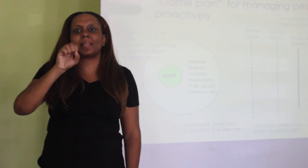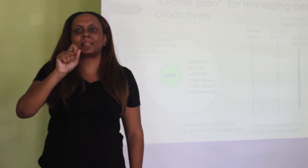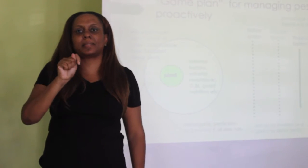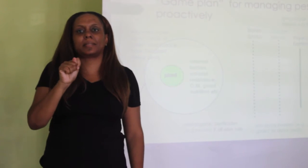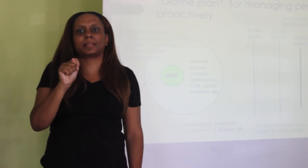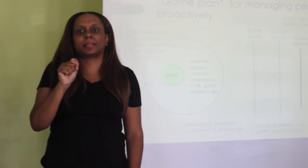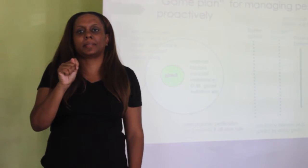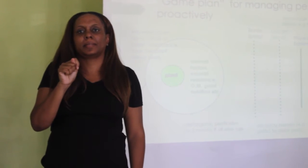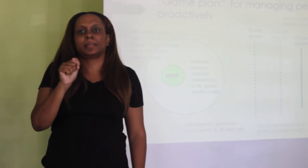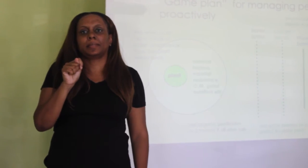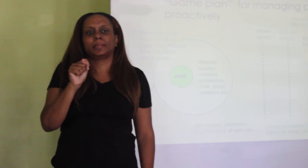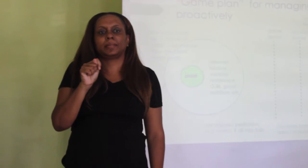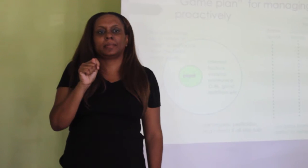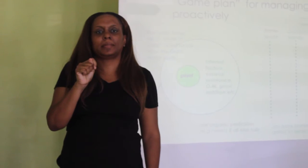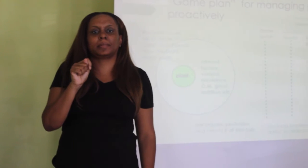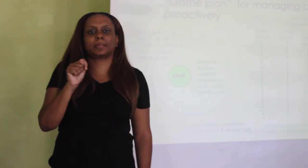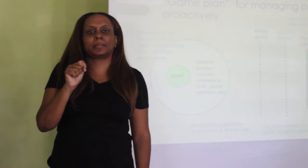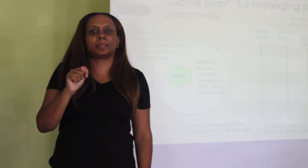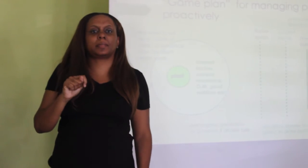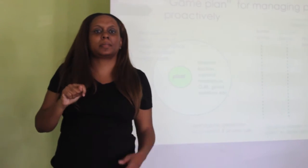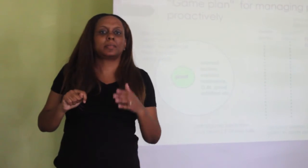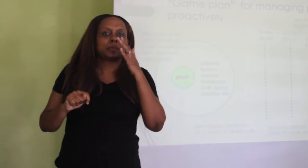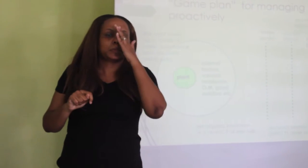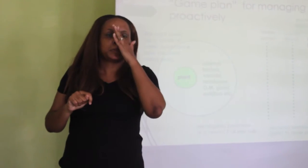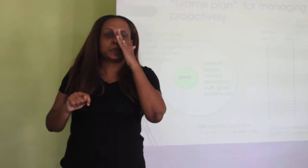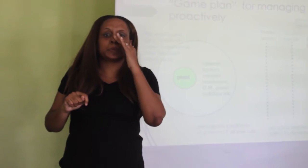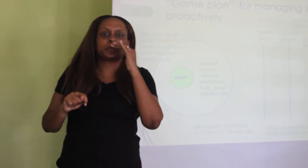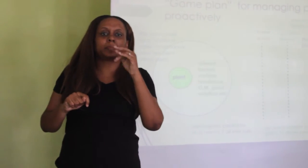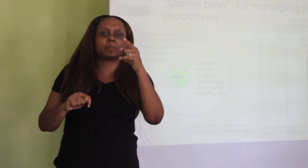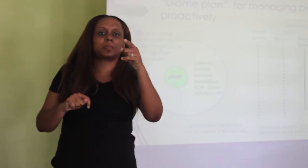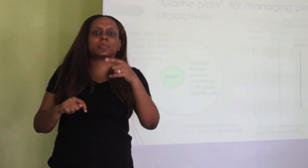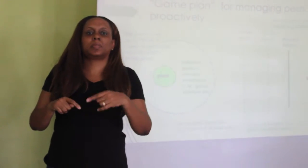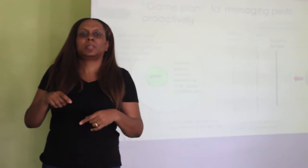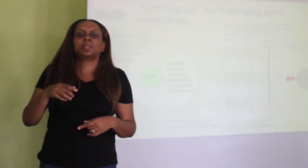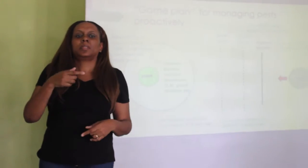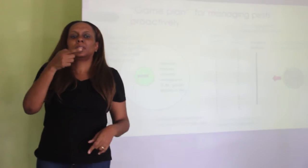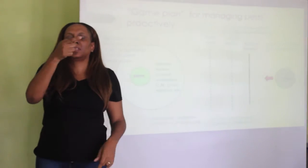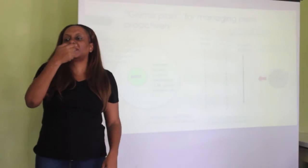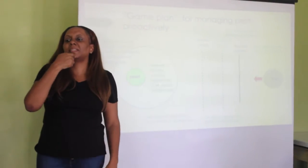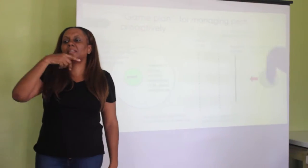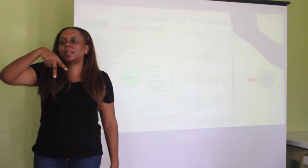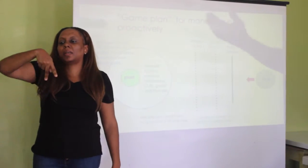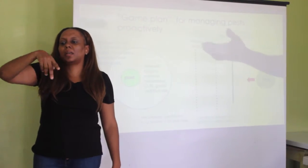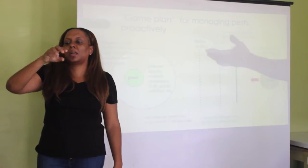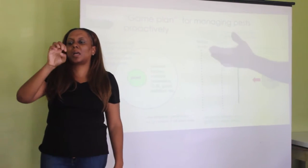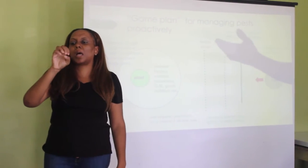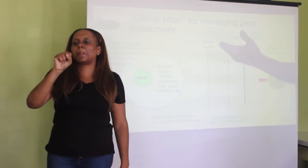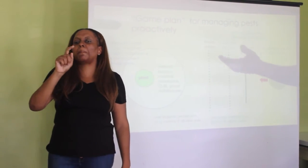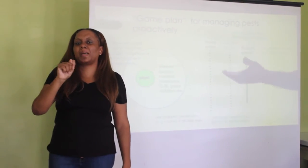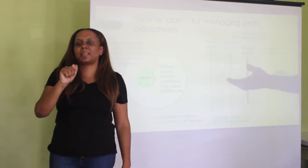yes i know you're taking our culture what is the pest january what is the best